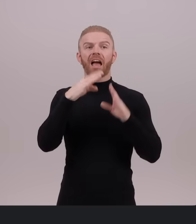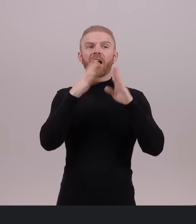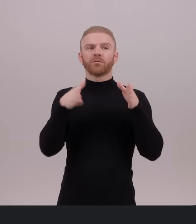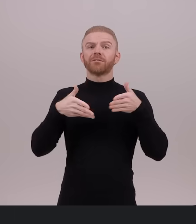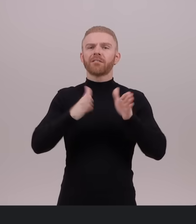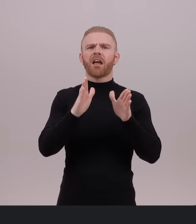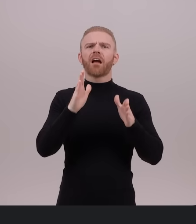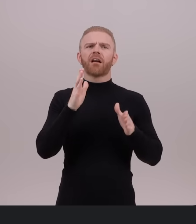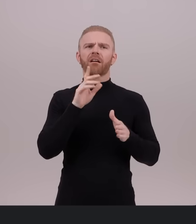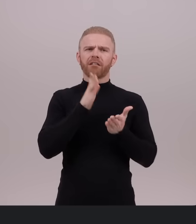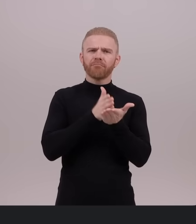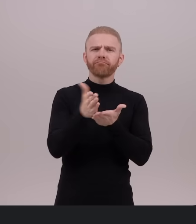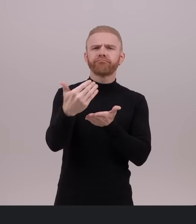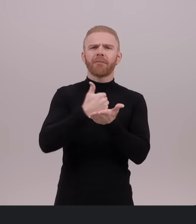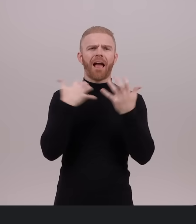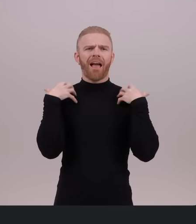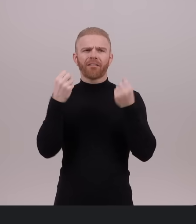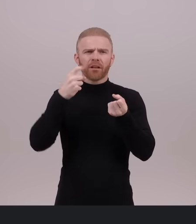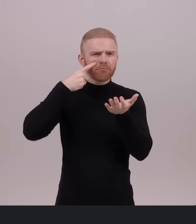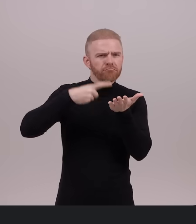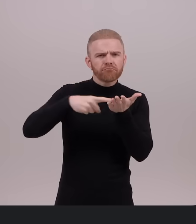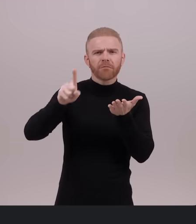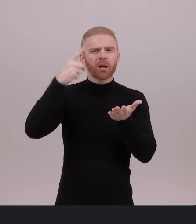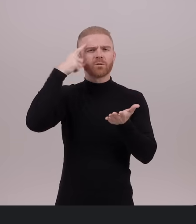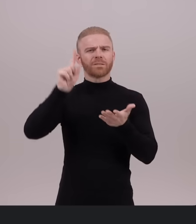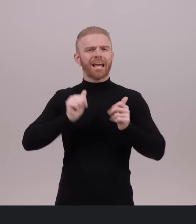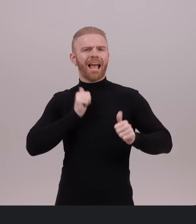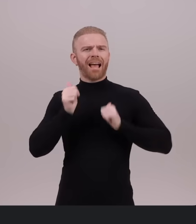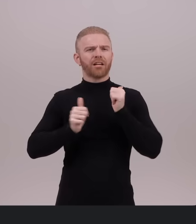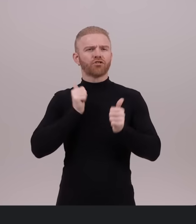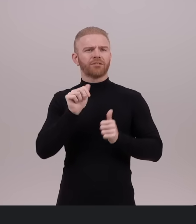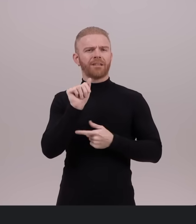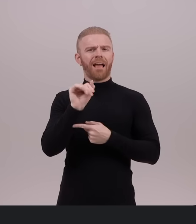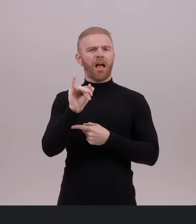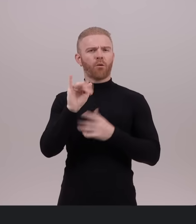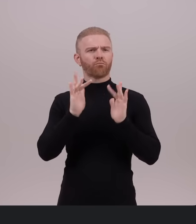check for the agentic web. It validates your WebMCP tool registrations